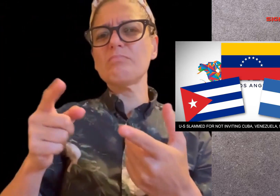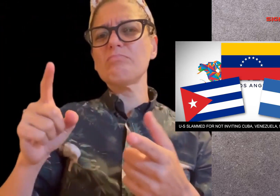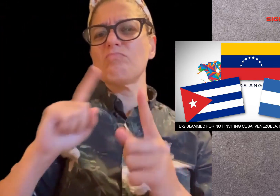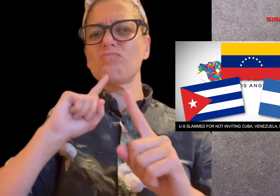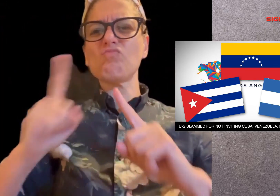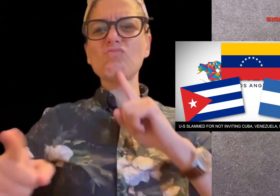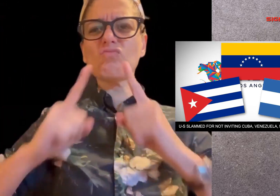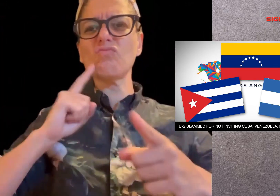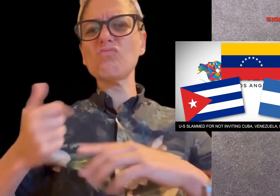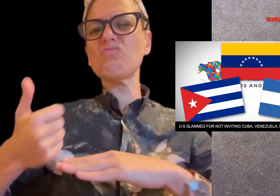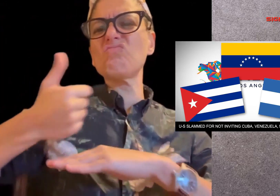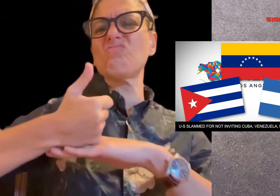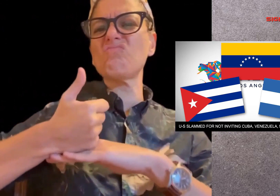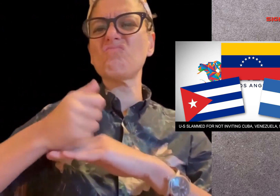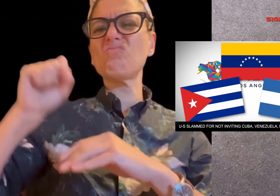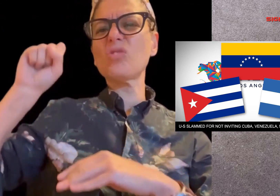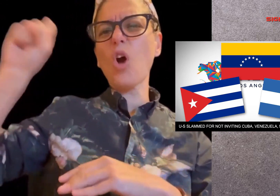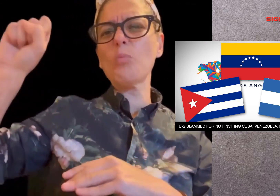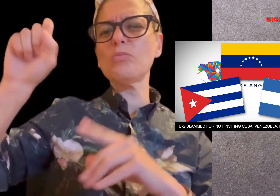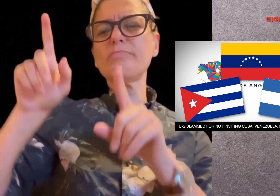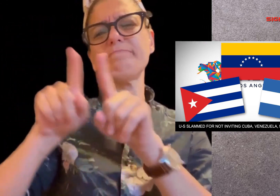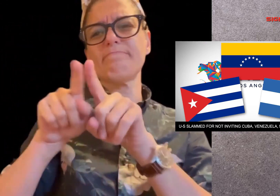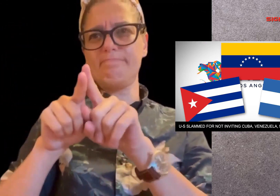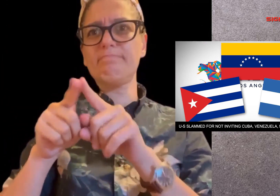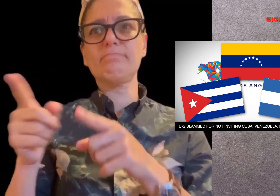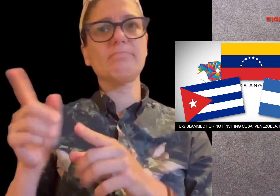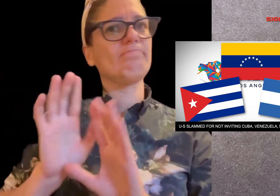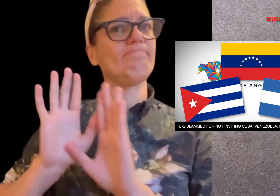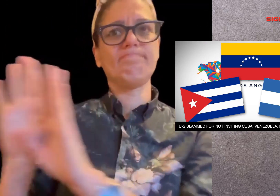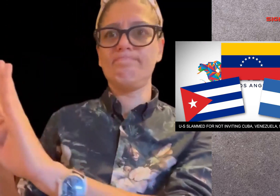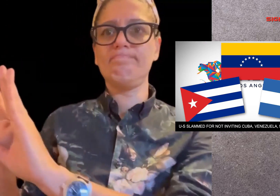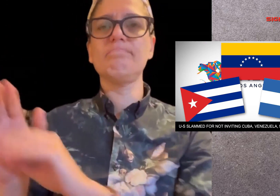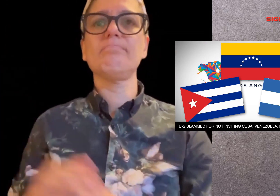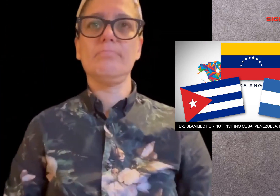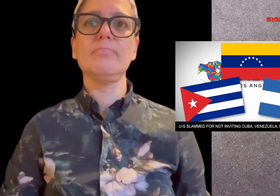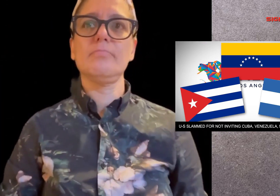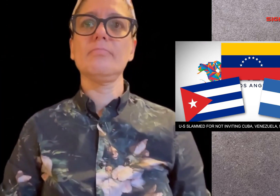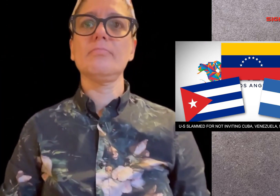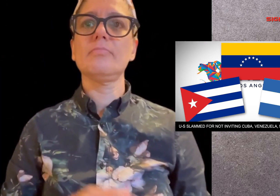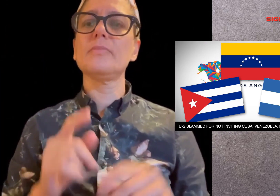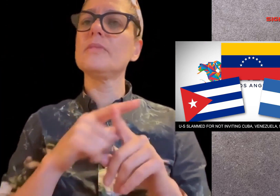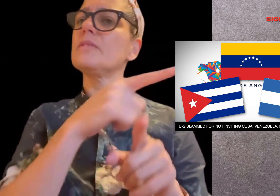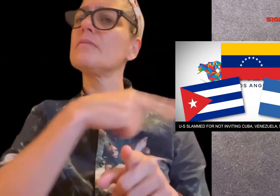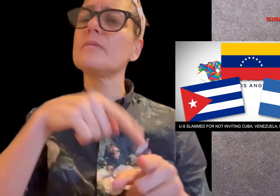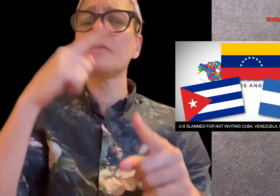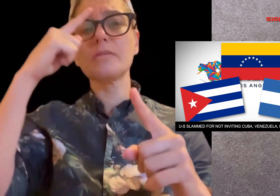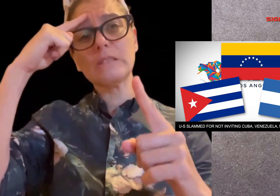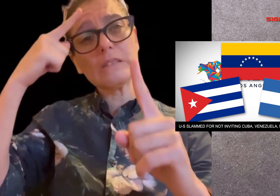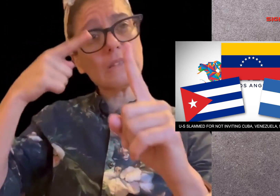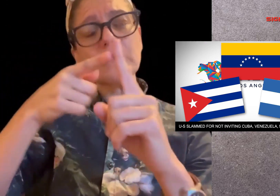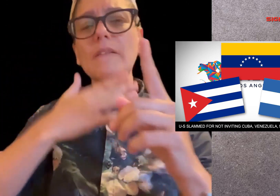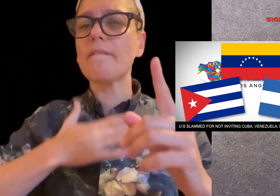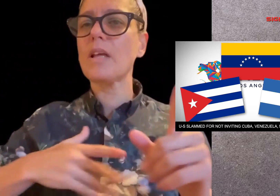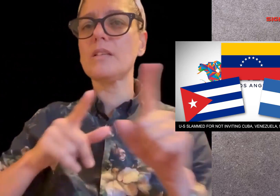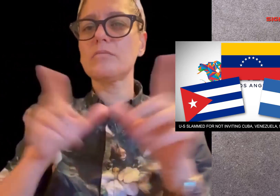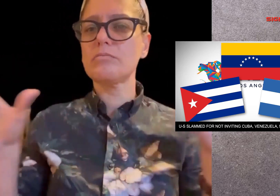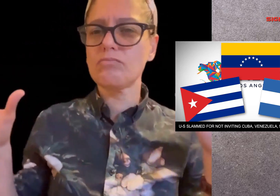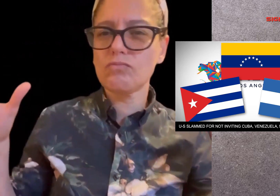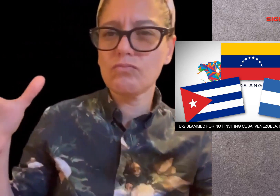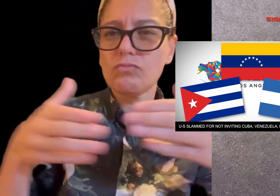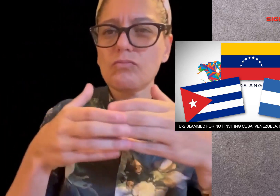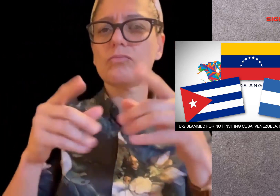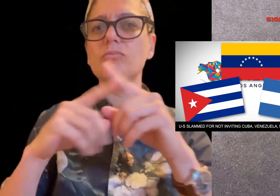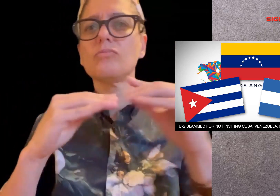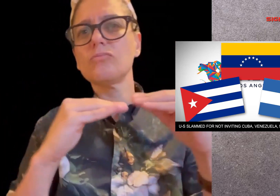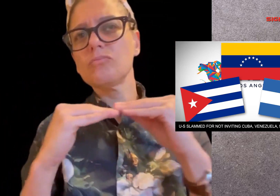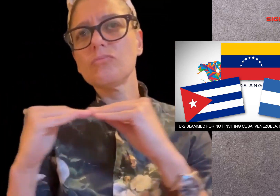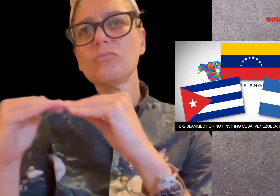did not want authoritarian leaders at the event keeping out autocratic leaders does